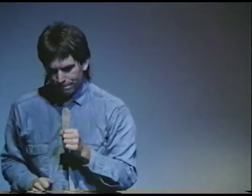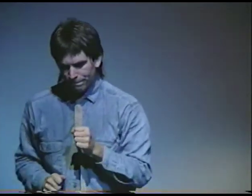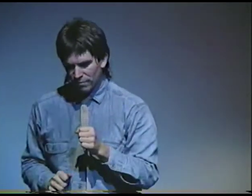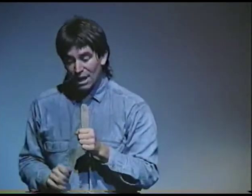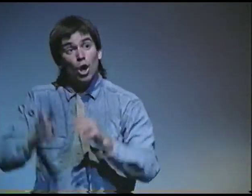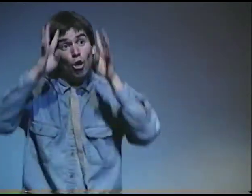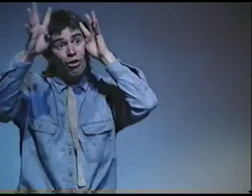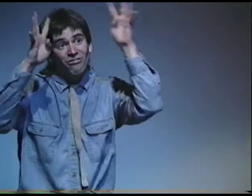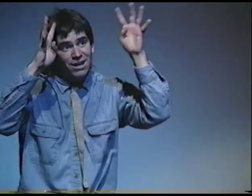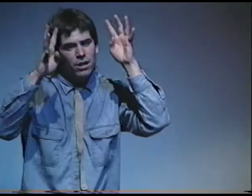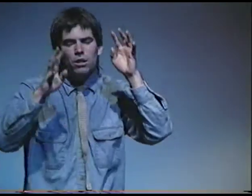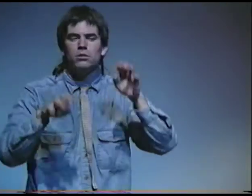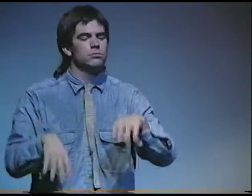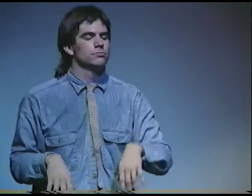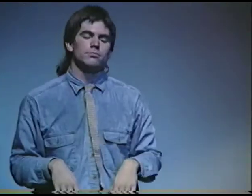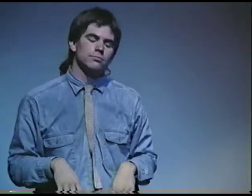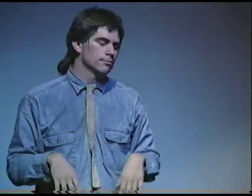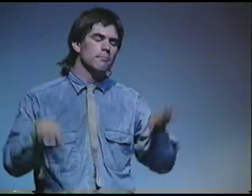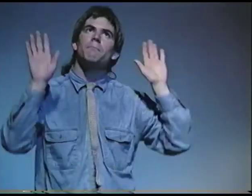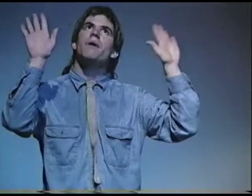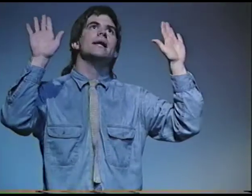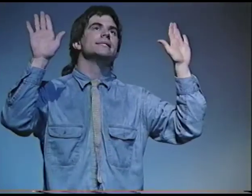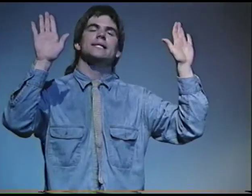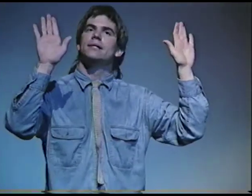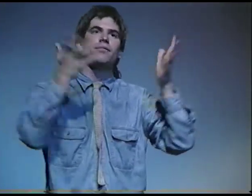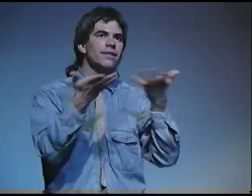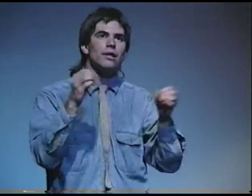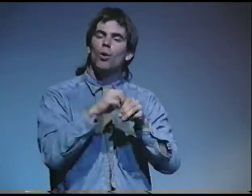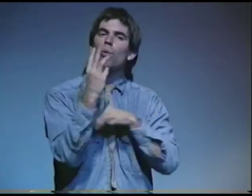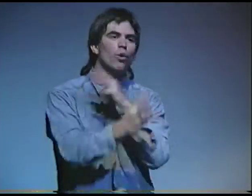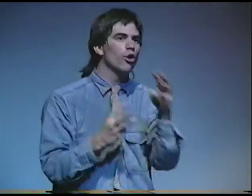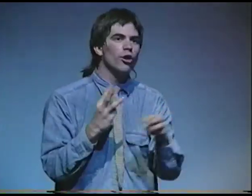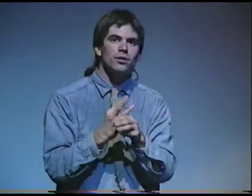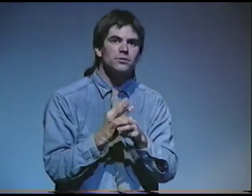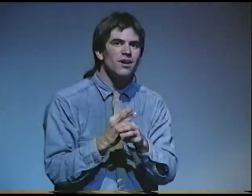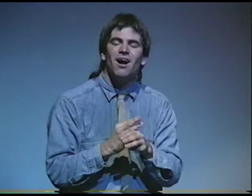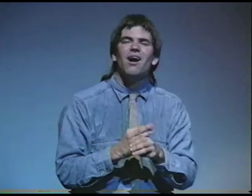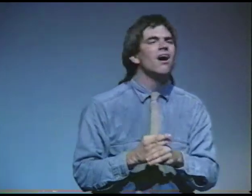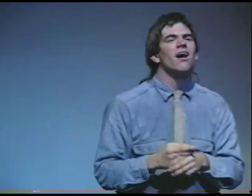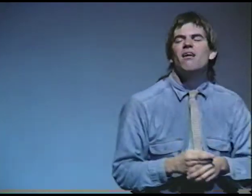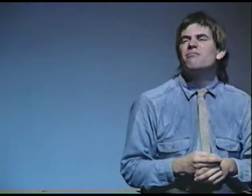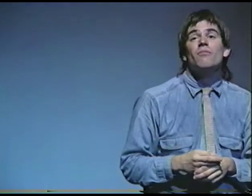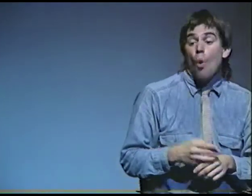OK, creatively, really, it's the most amazing thing